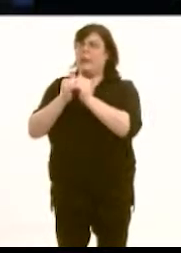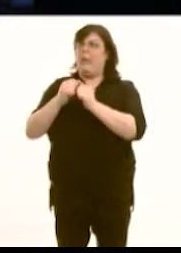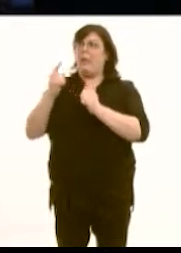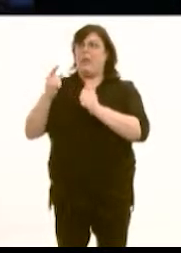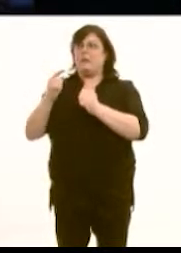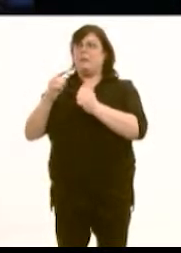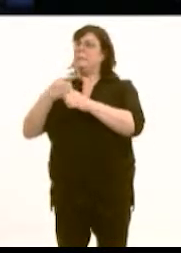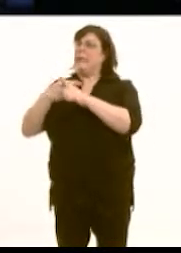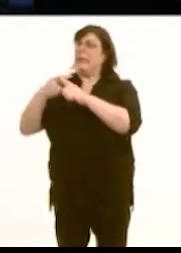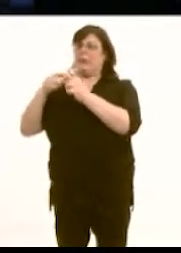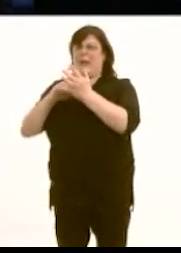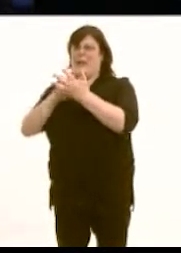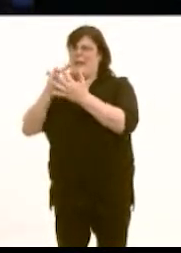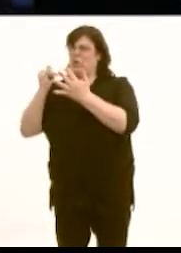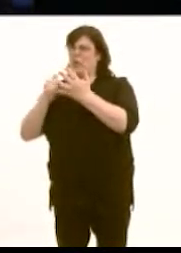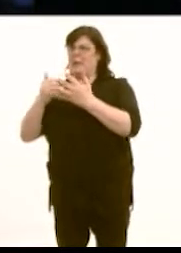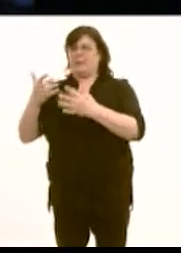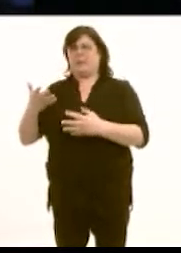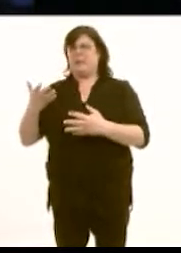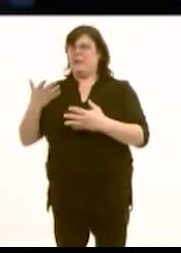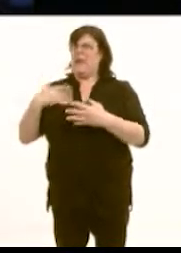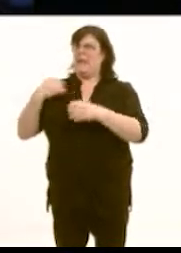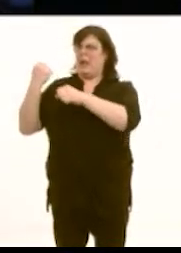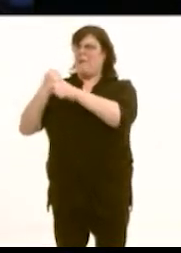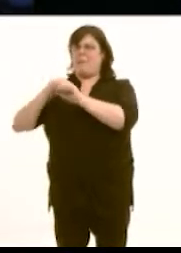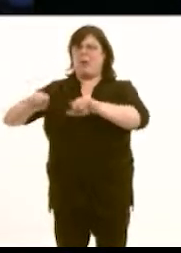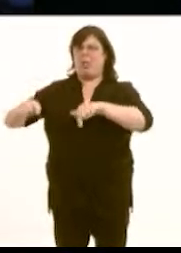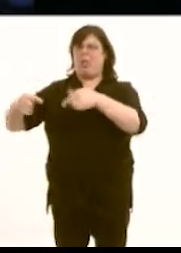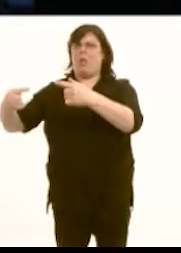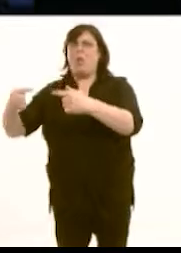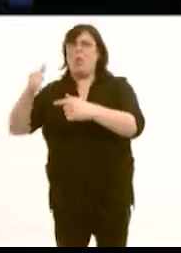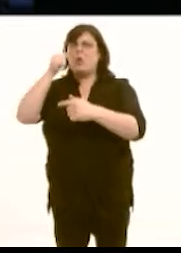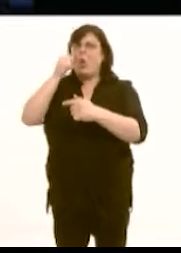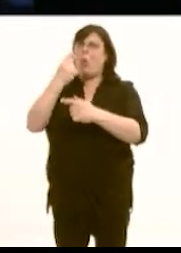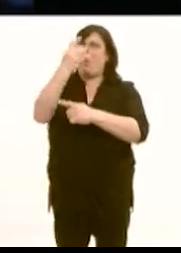Applications from English doctors to work abroad surged by 1,000 per cent on the day